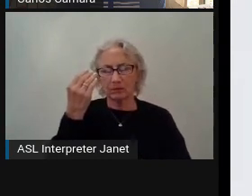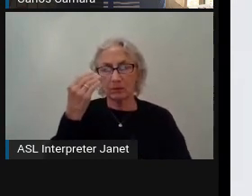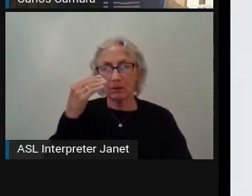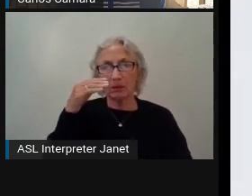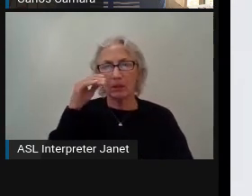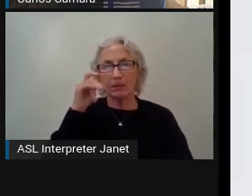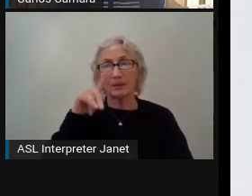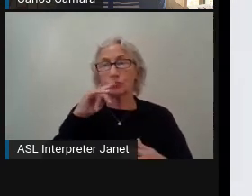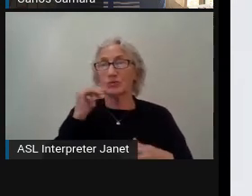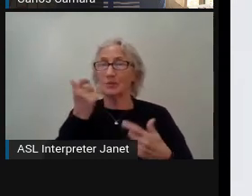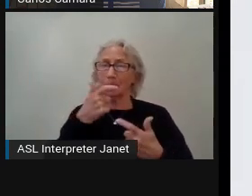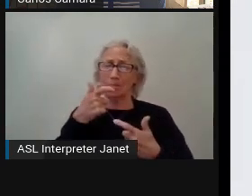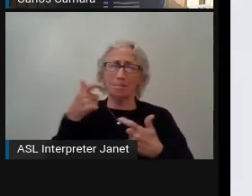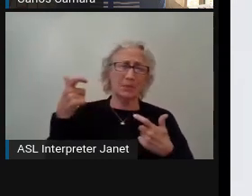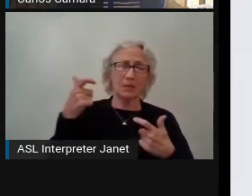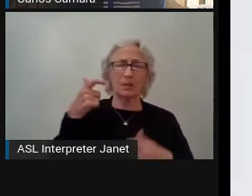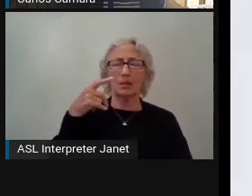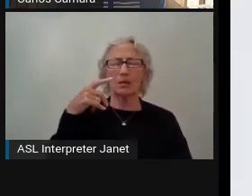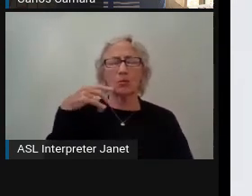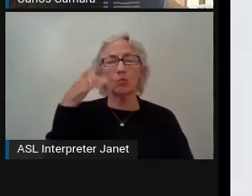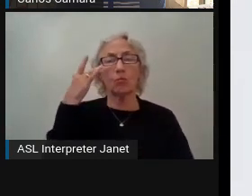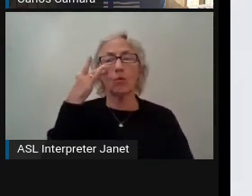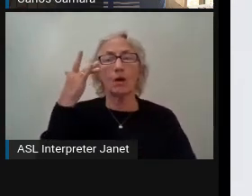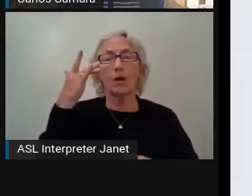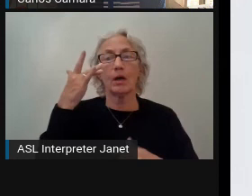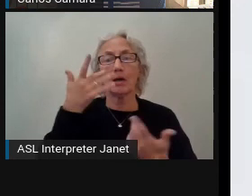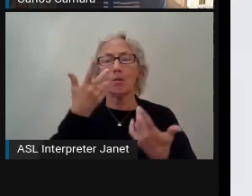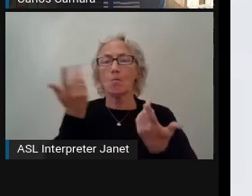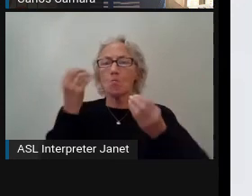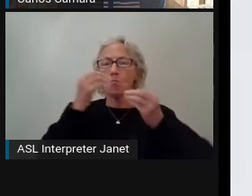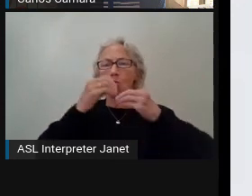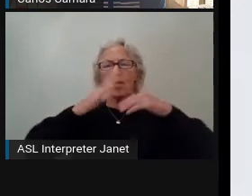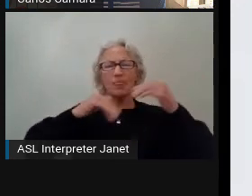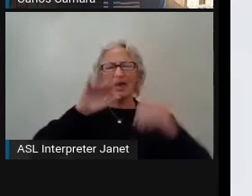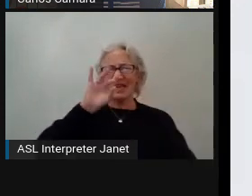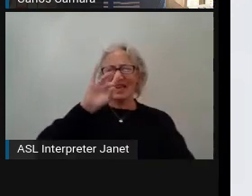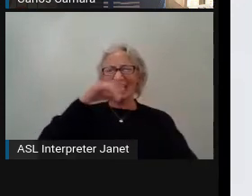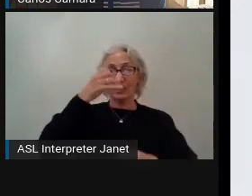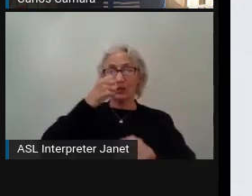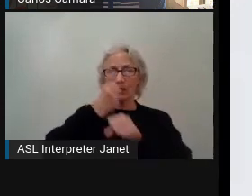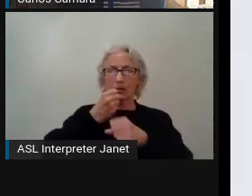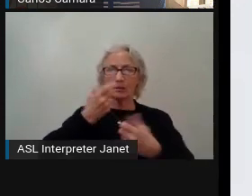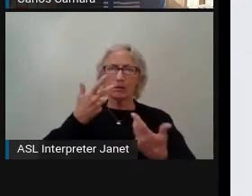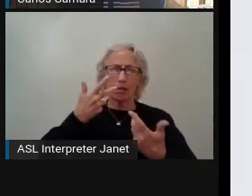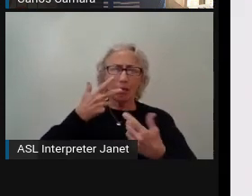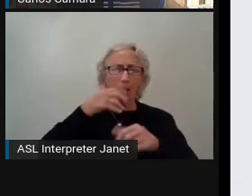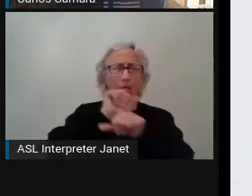I mean, it's been like more than eight years working in Joomla 4.